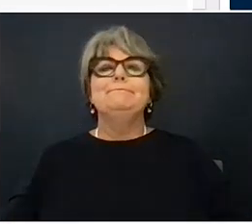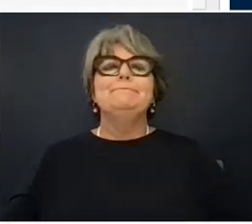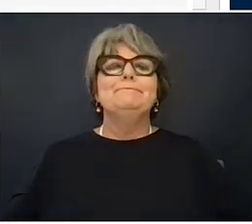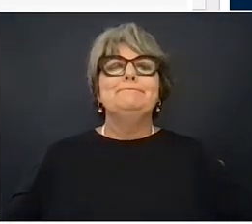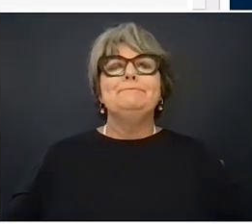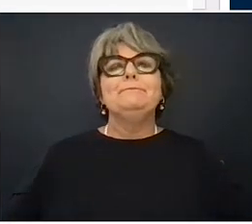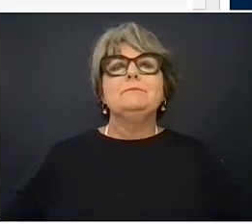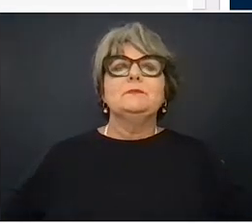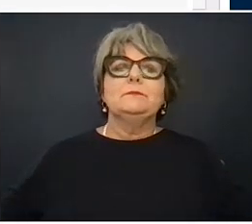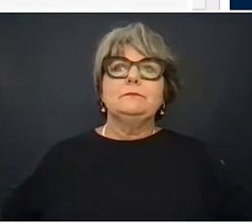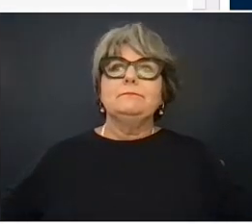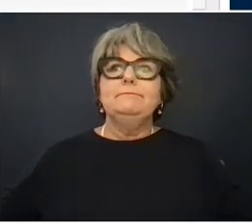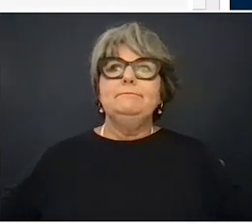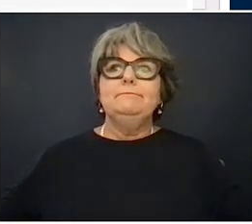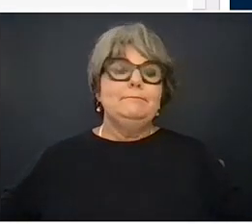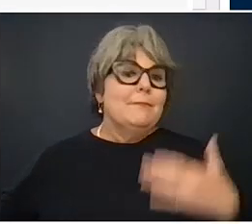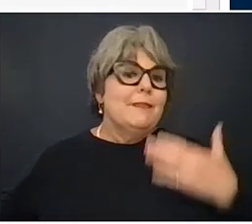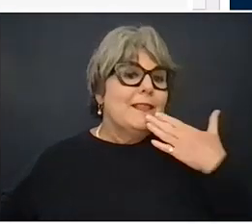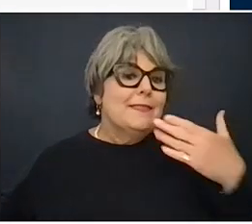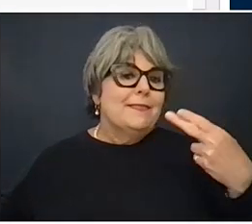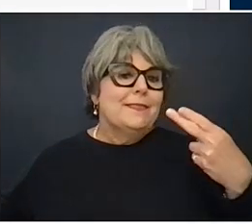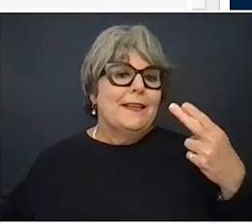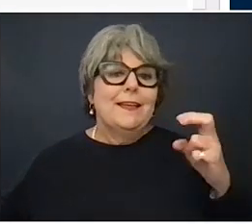Okay. Thank you. Thanks, Herman. Jamie.